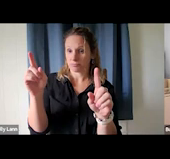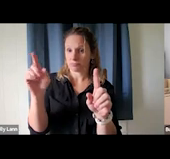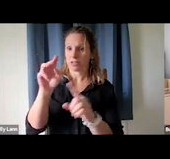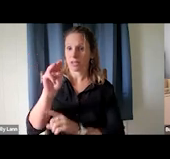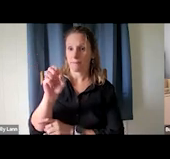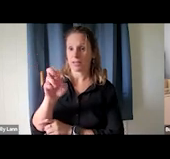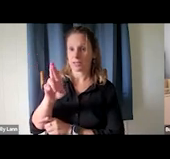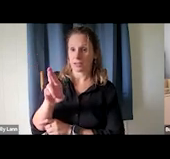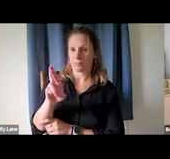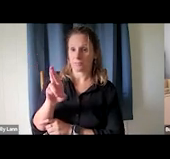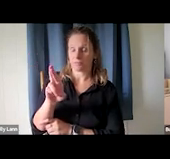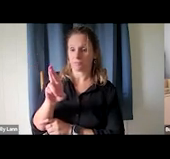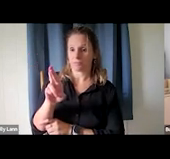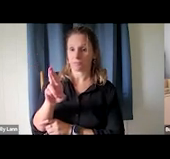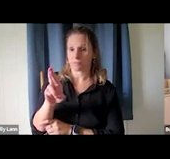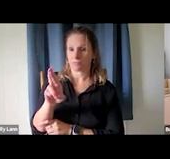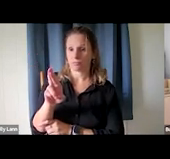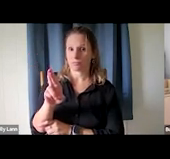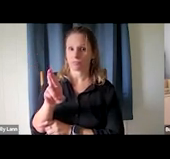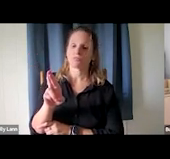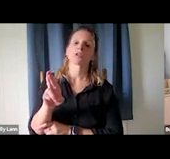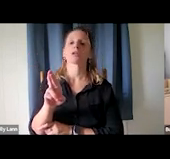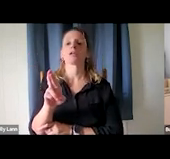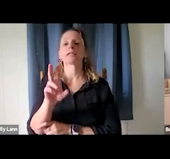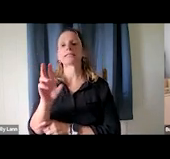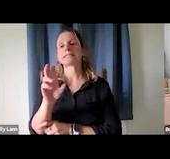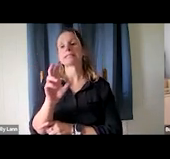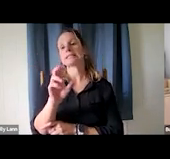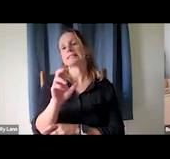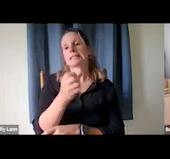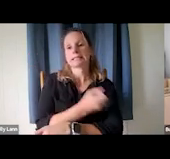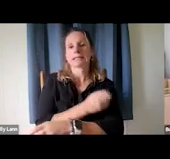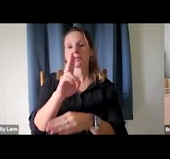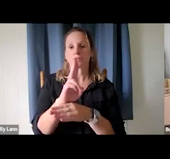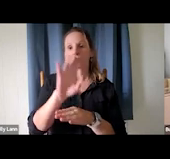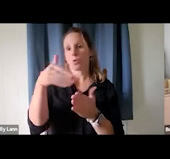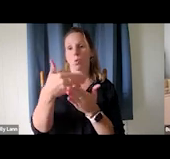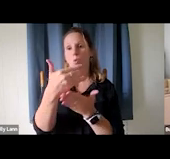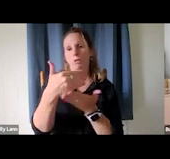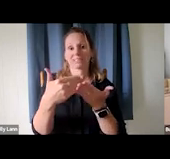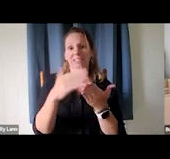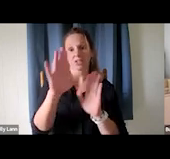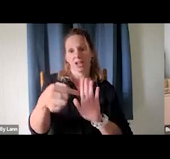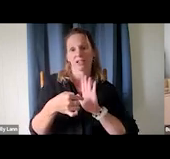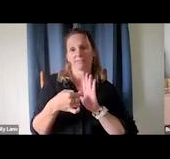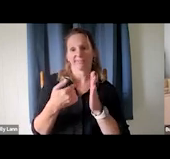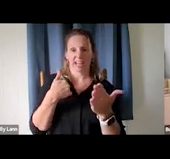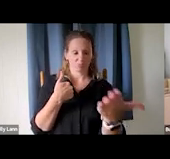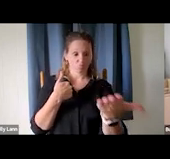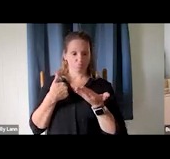I'm gonna tell you this or ineffective substance use section. This is the entire section that I was presented with. It was no more than this.